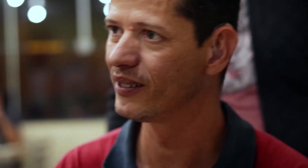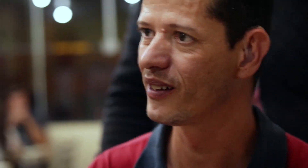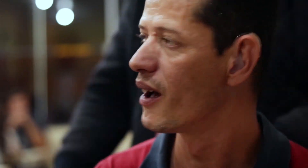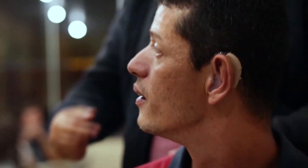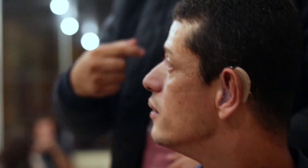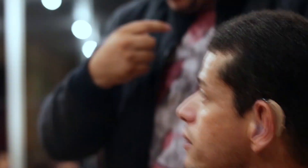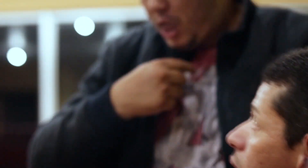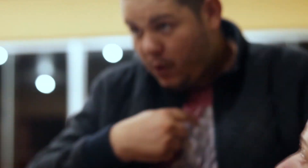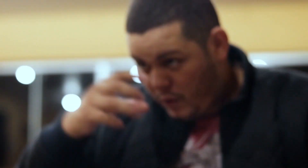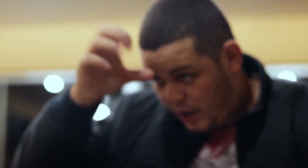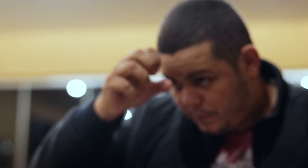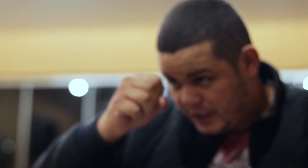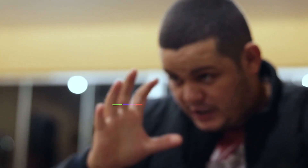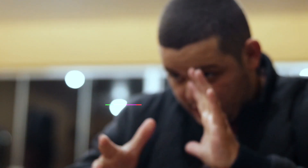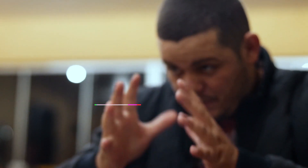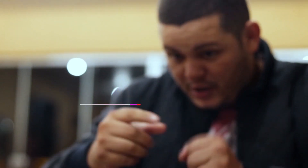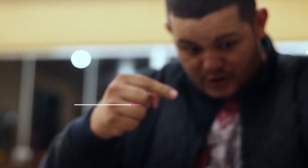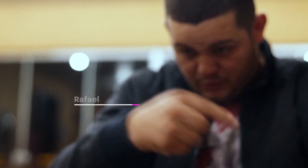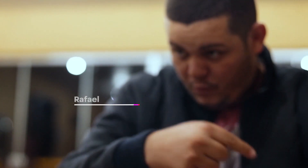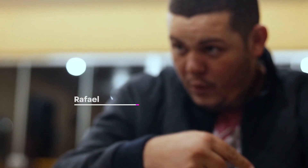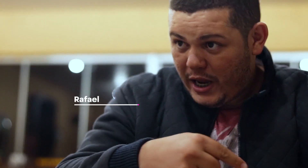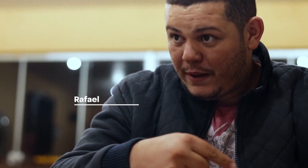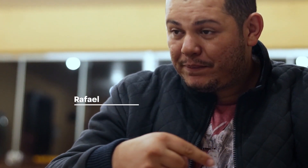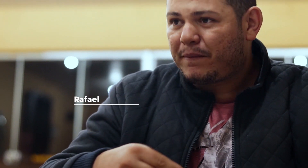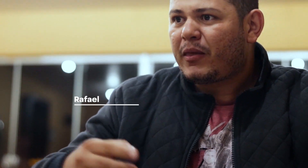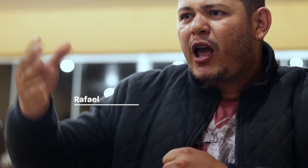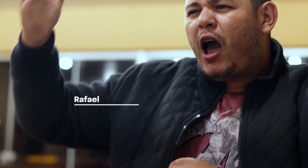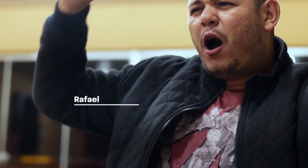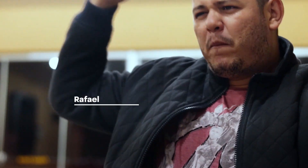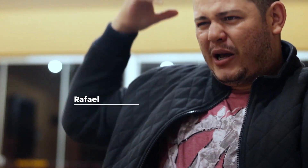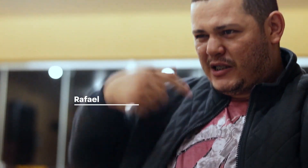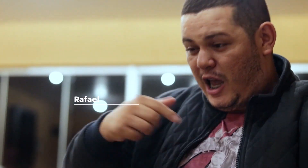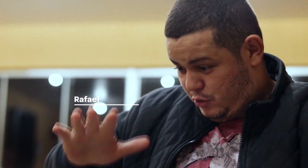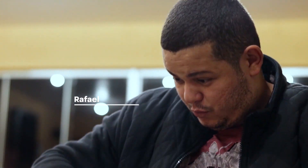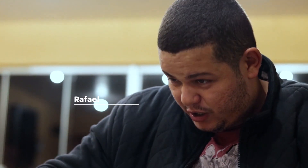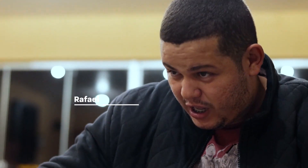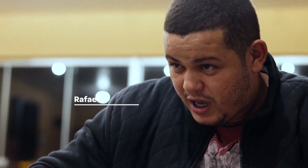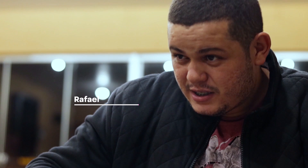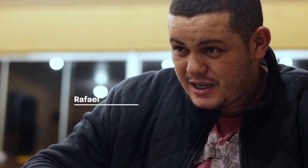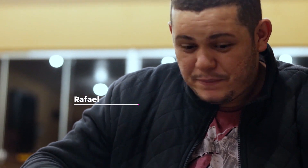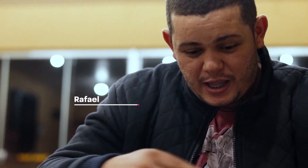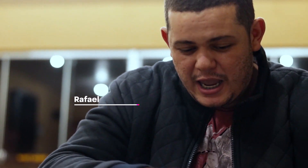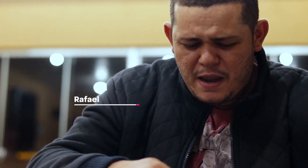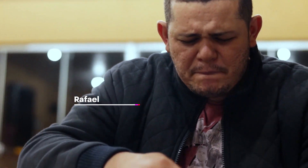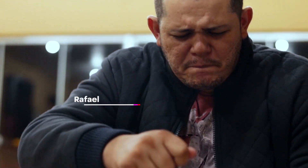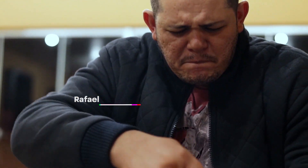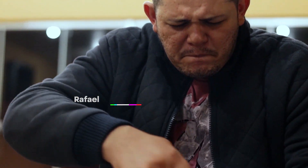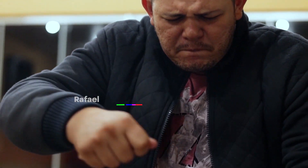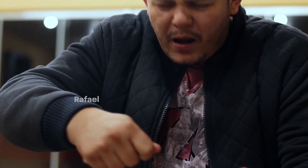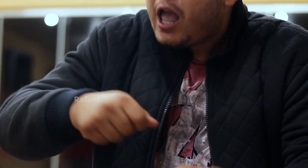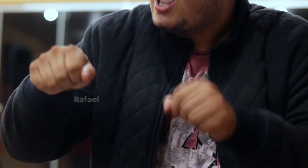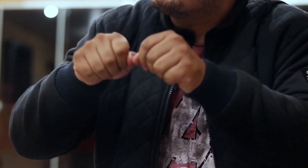[RAFAEL] I learned Brazilian Sign Language with him. When I was a kid, he would make some workbooks.